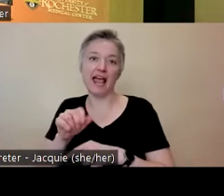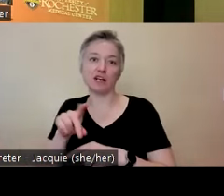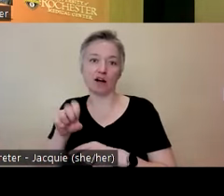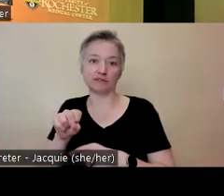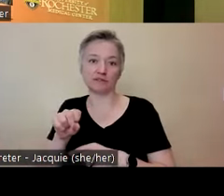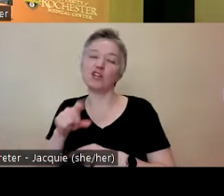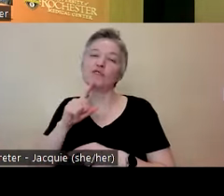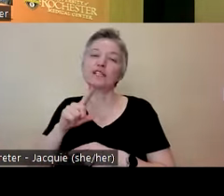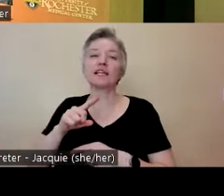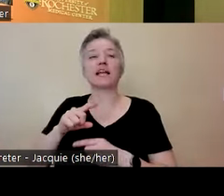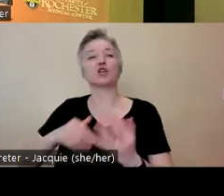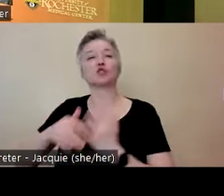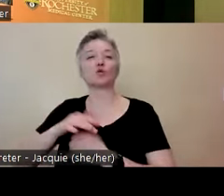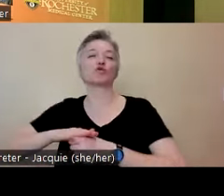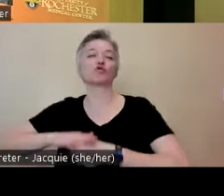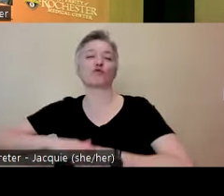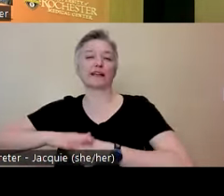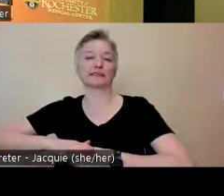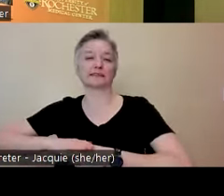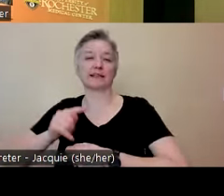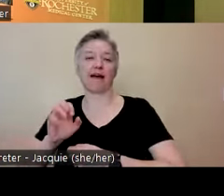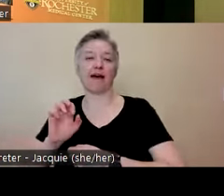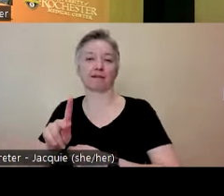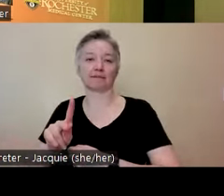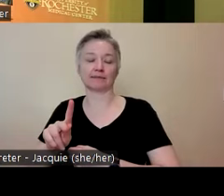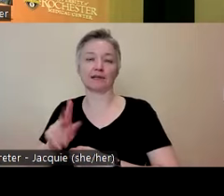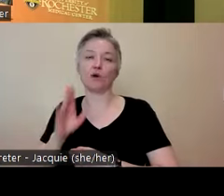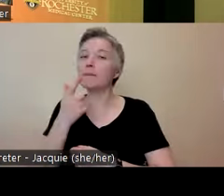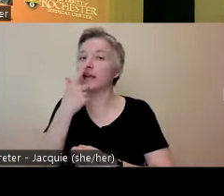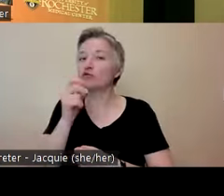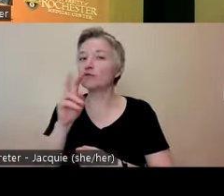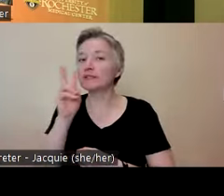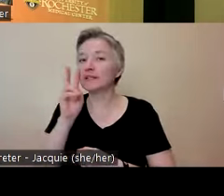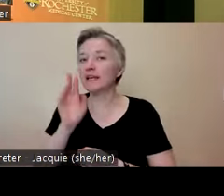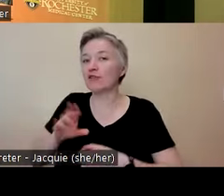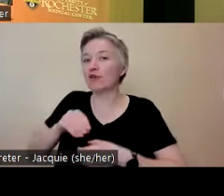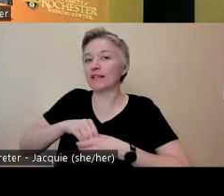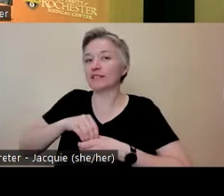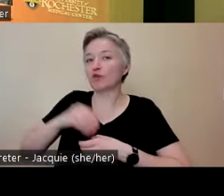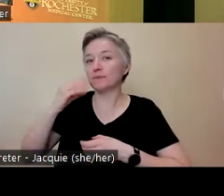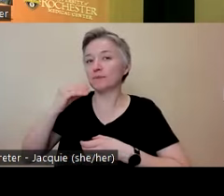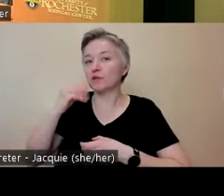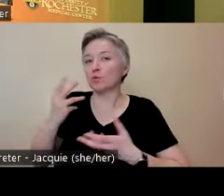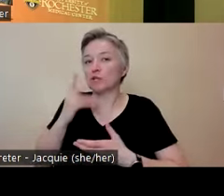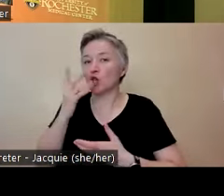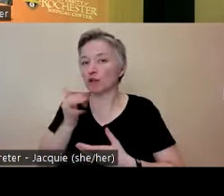task in a way and it would be really interesting to see what those internal experiences look like